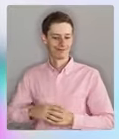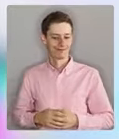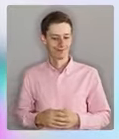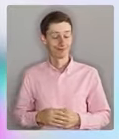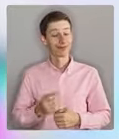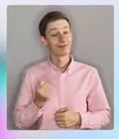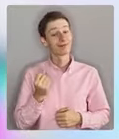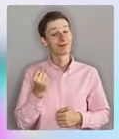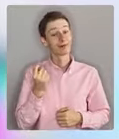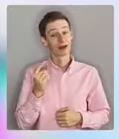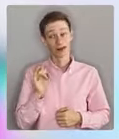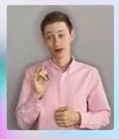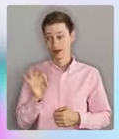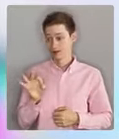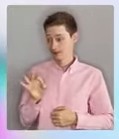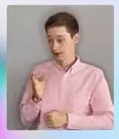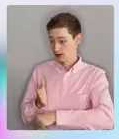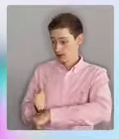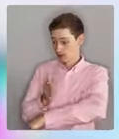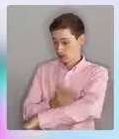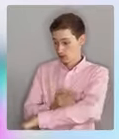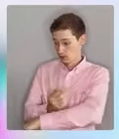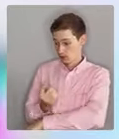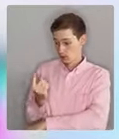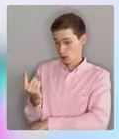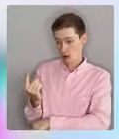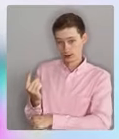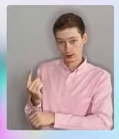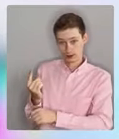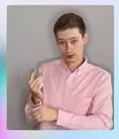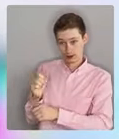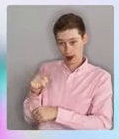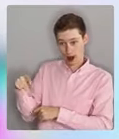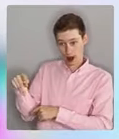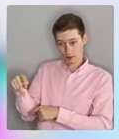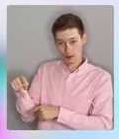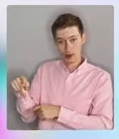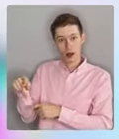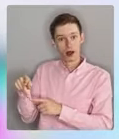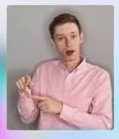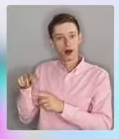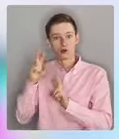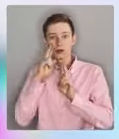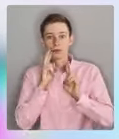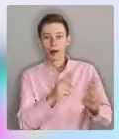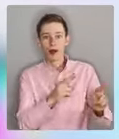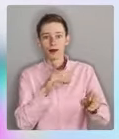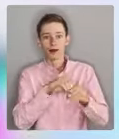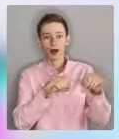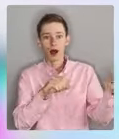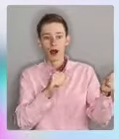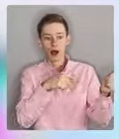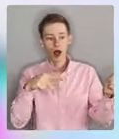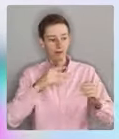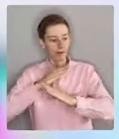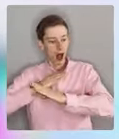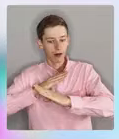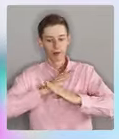Furthermore, a rising tide lifts all boats. By creating blocks that can then be respected in other apps,